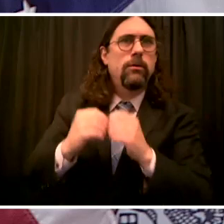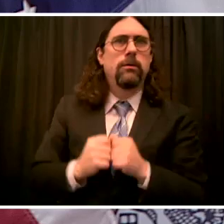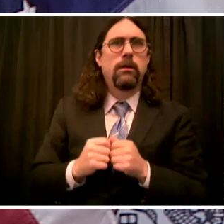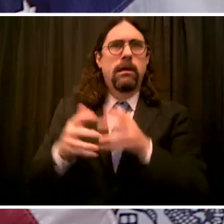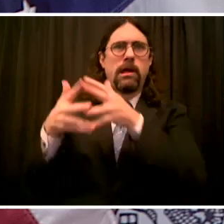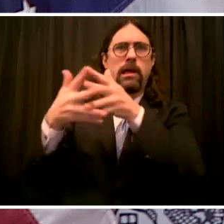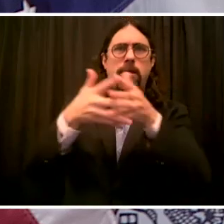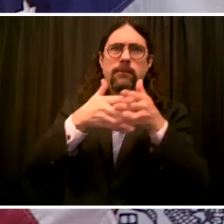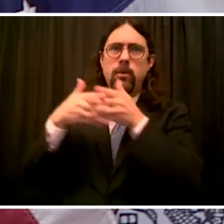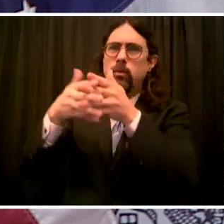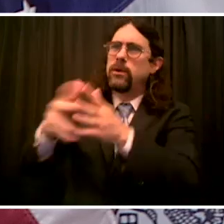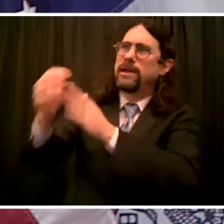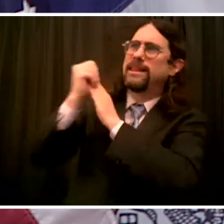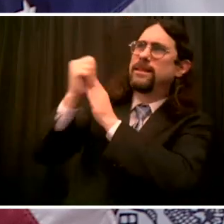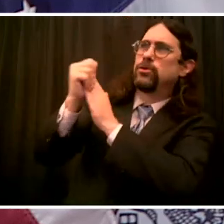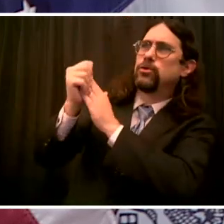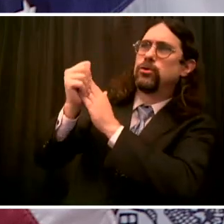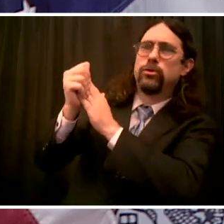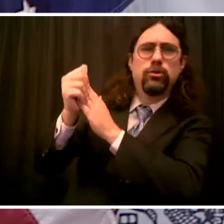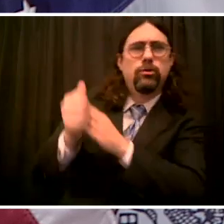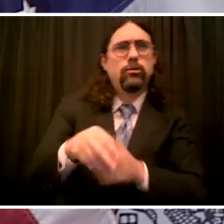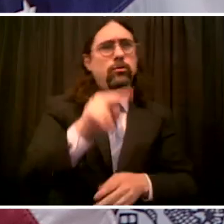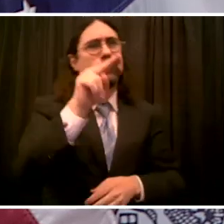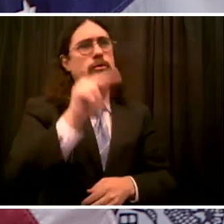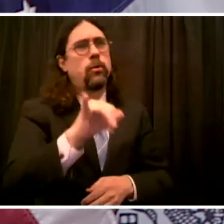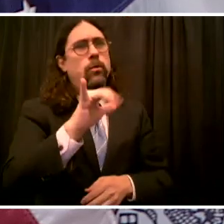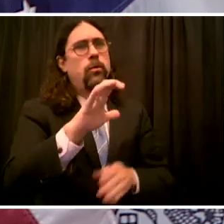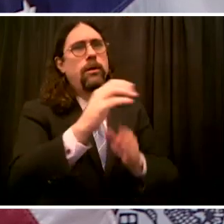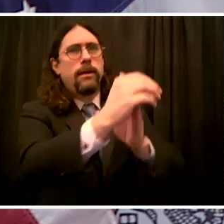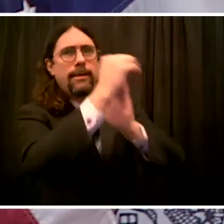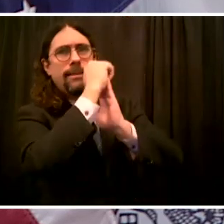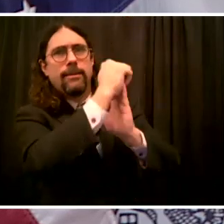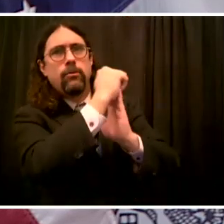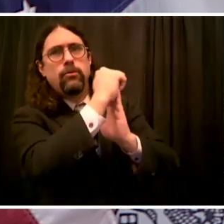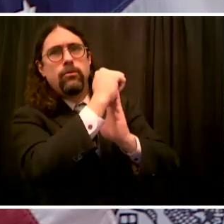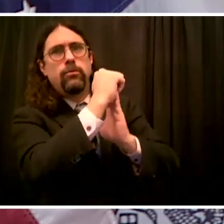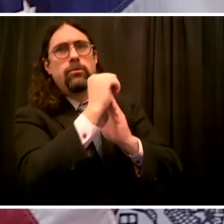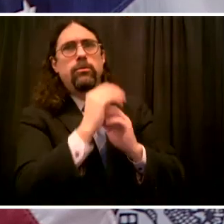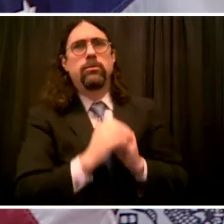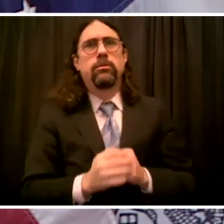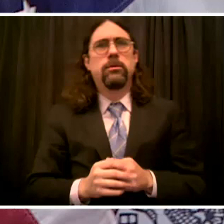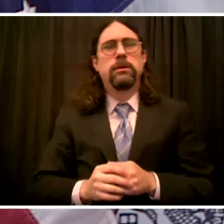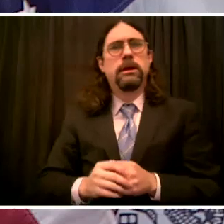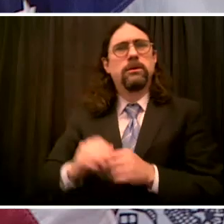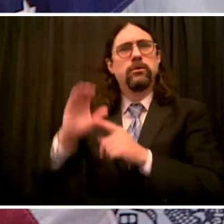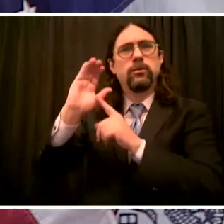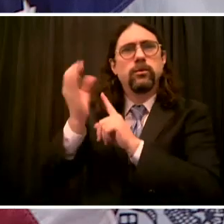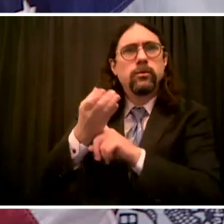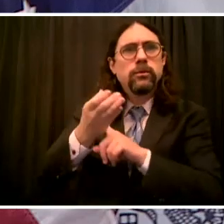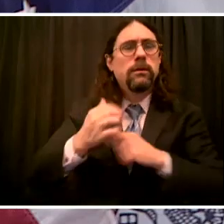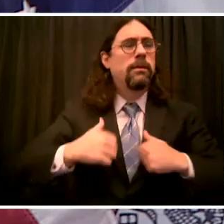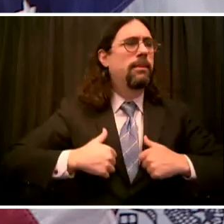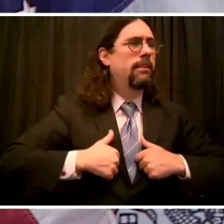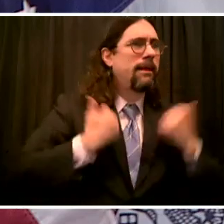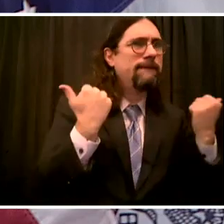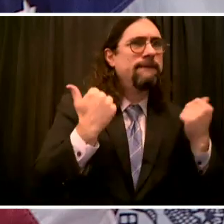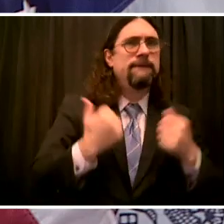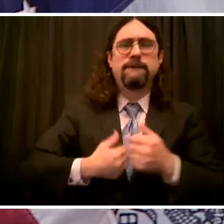IN TERMS OF OUR ECONOMY, OUR CULTURAL LIFE. SO MANY OF THE ELEMENTS OF NEYOW RCK I TY